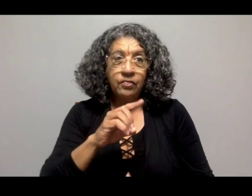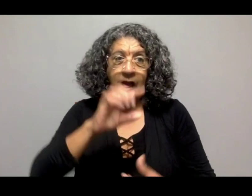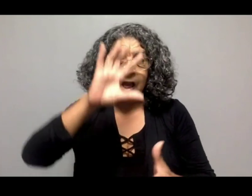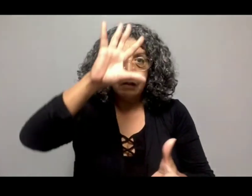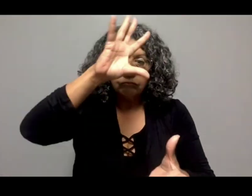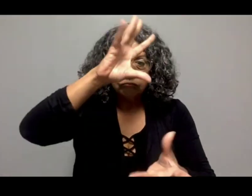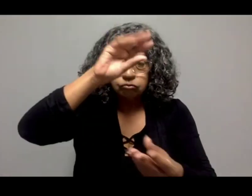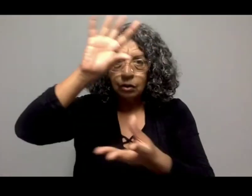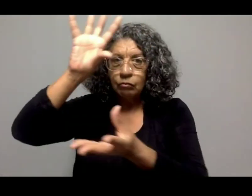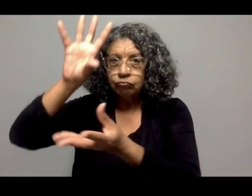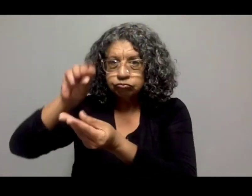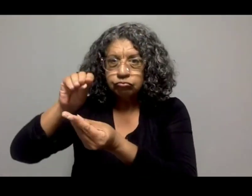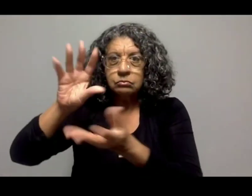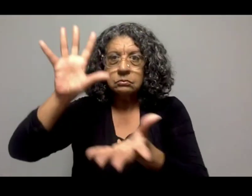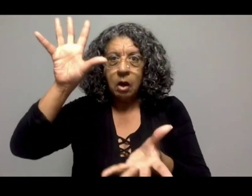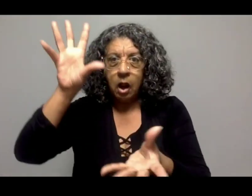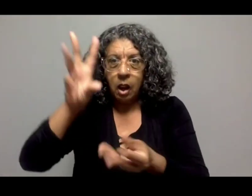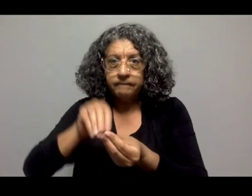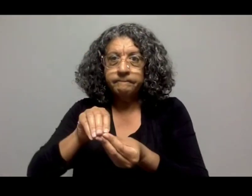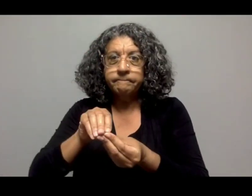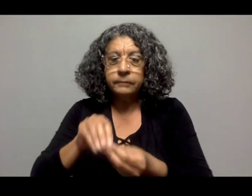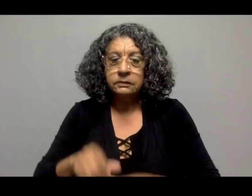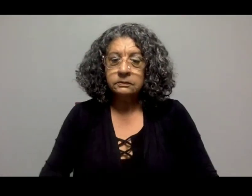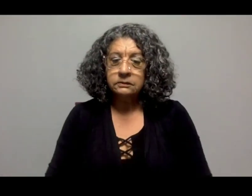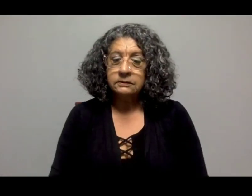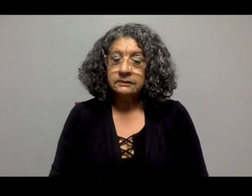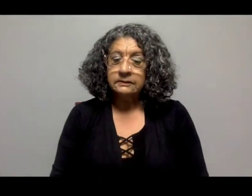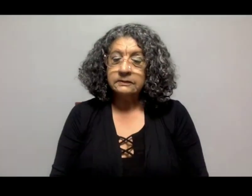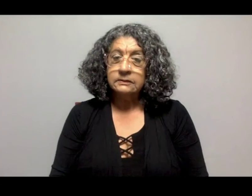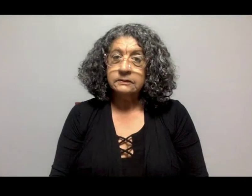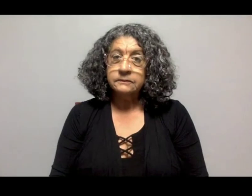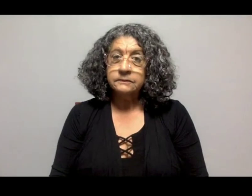So the totals